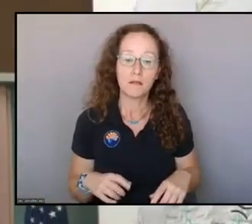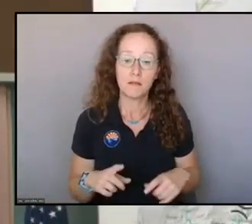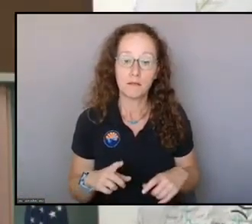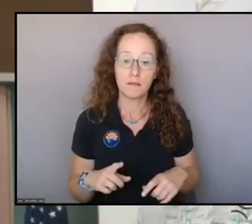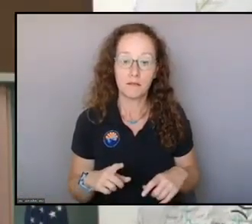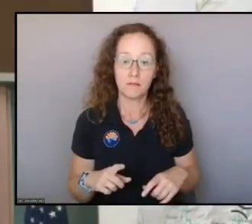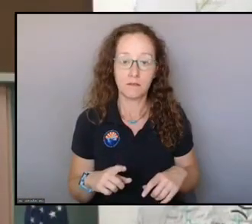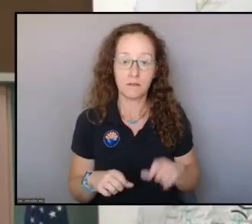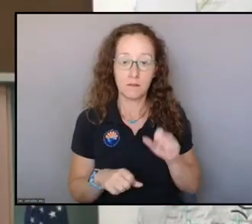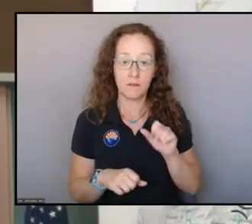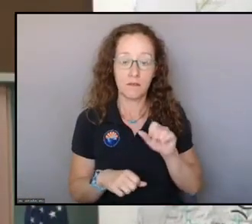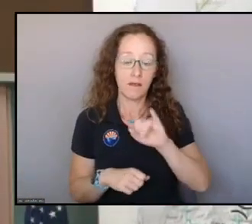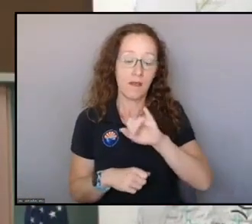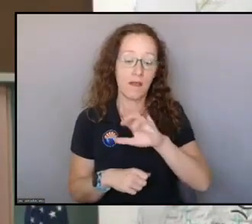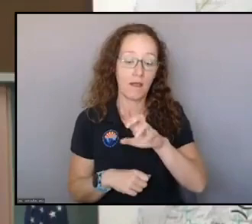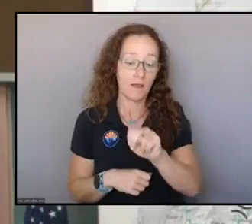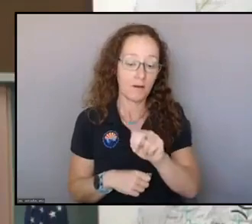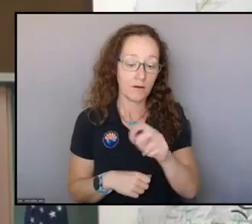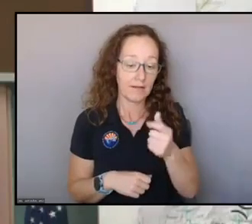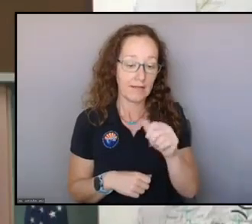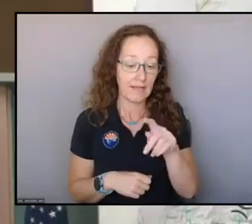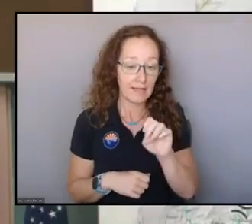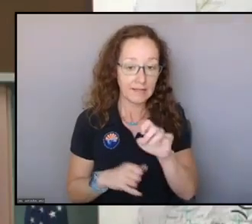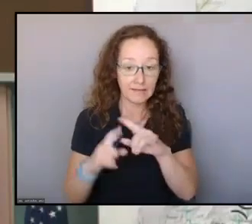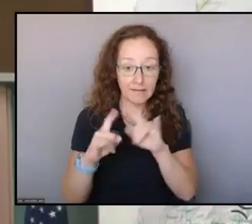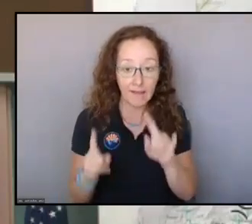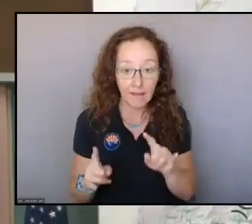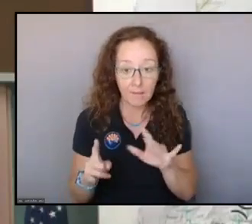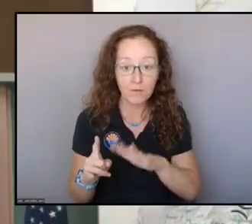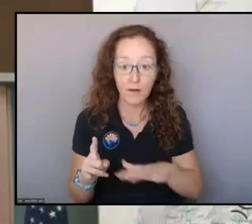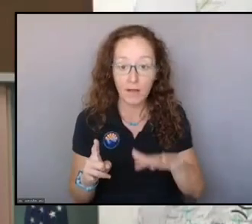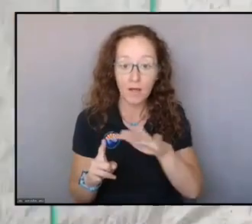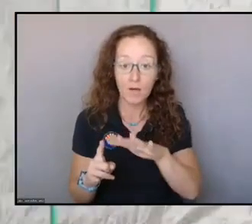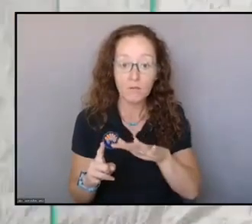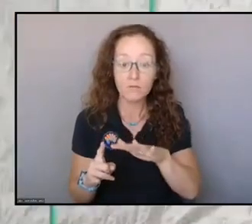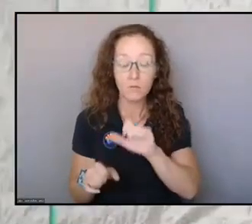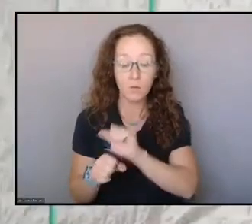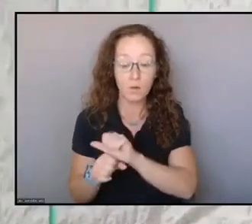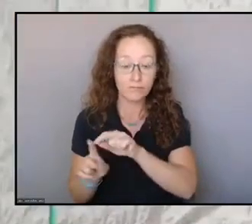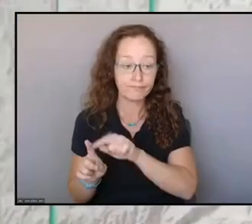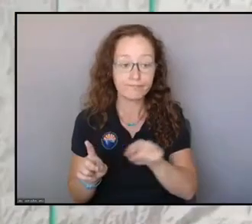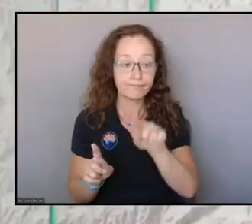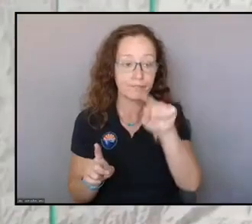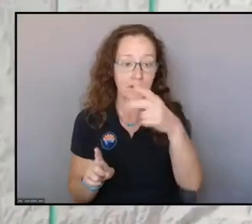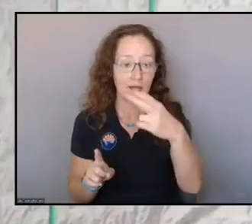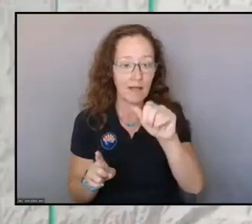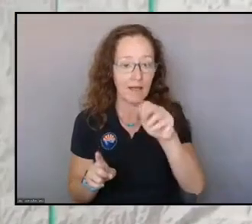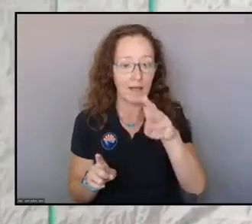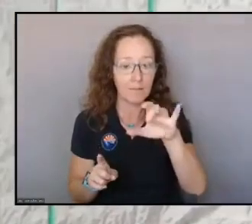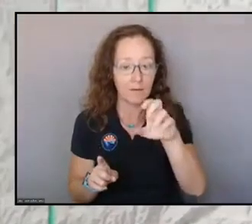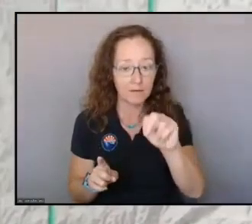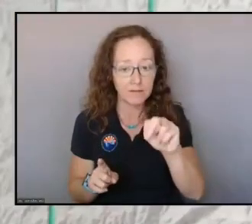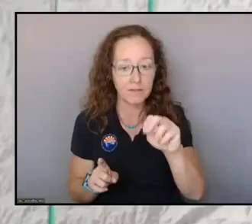CONTINUING THE WORK FROM FROM BATES IRON GATE CAMPGROUND UP TO HAMILTON MESA, WITH FOLKS UP THERE,